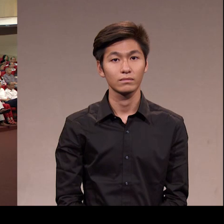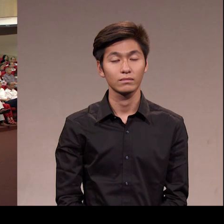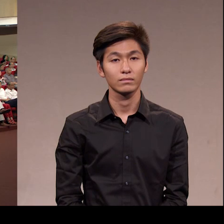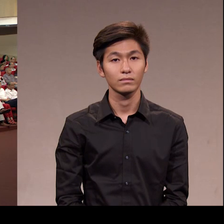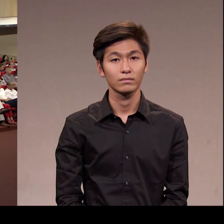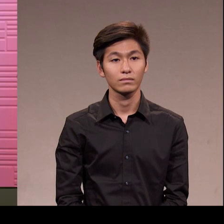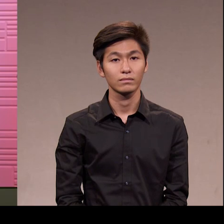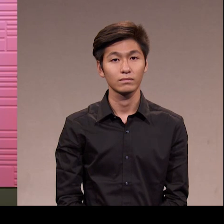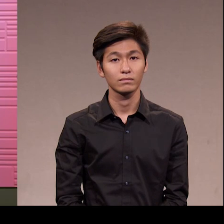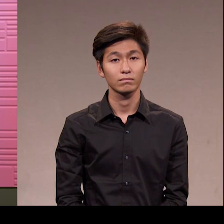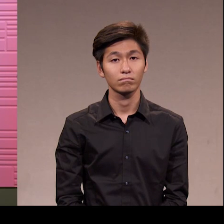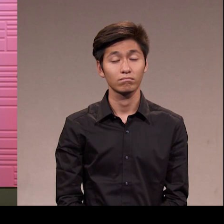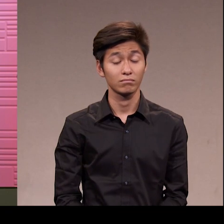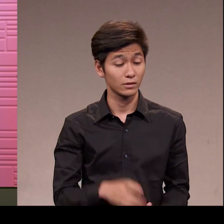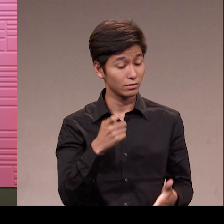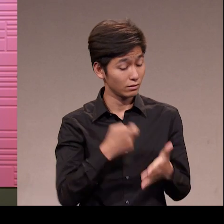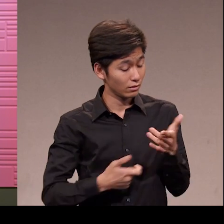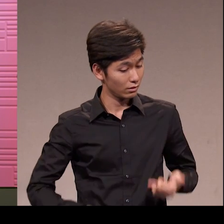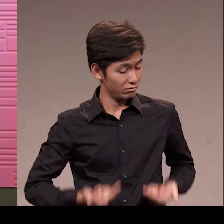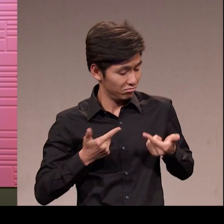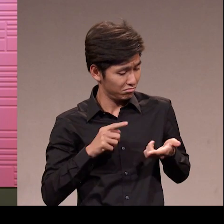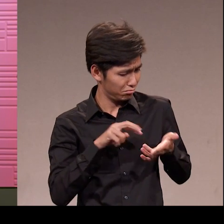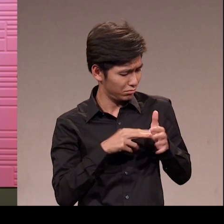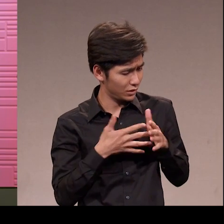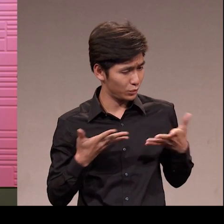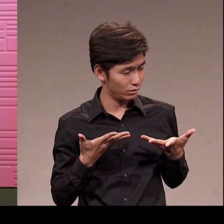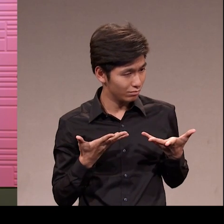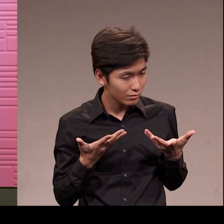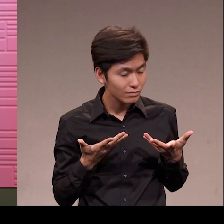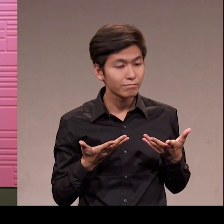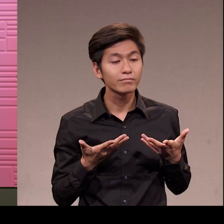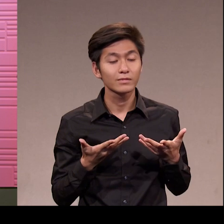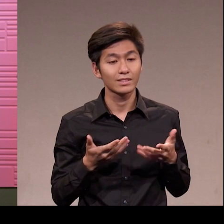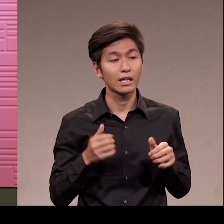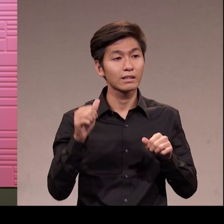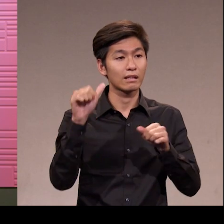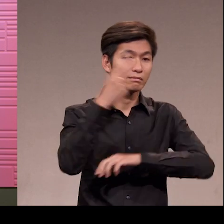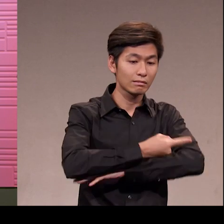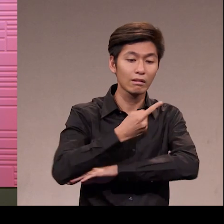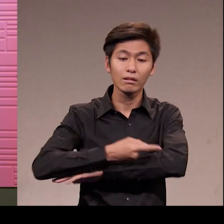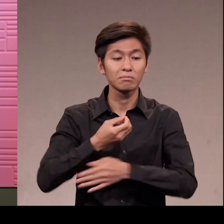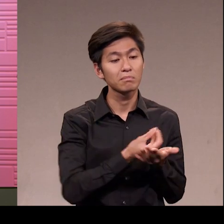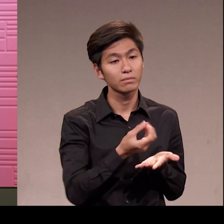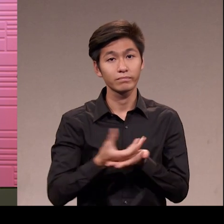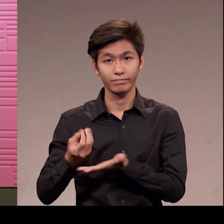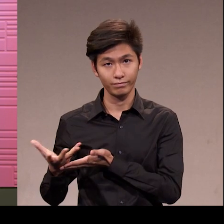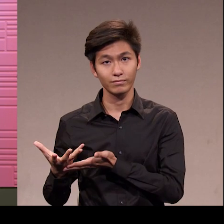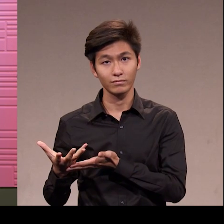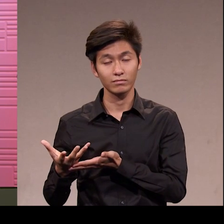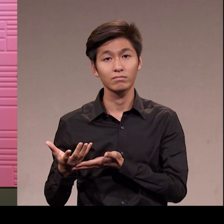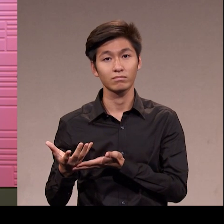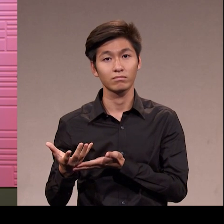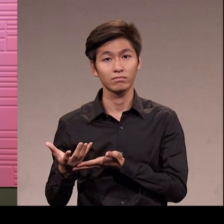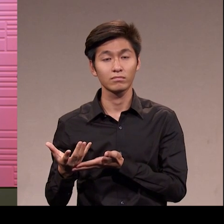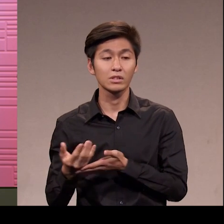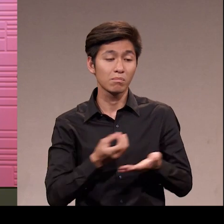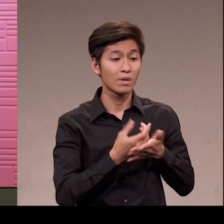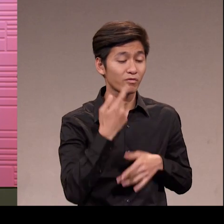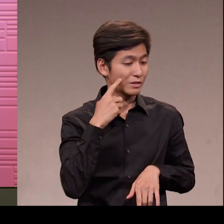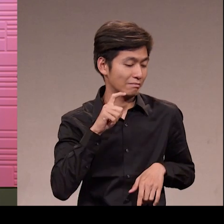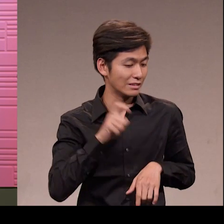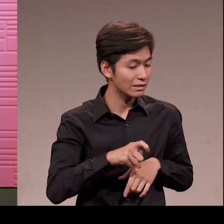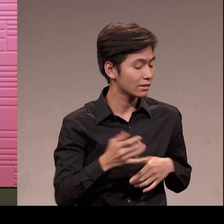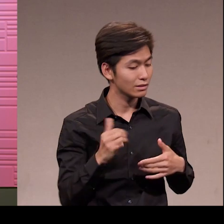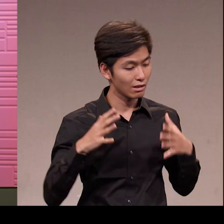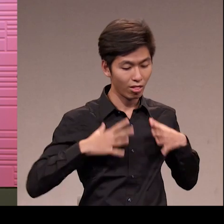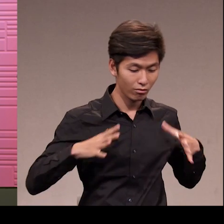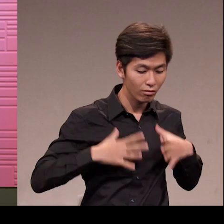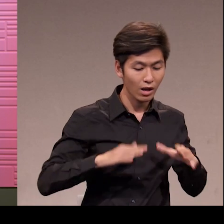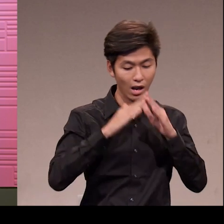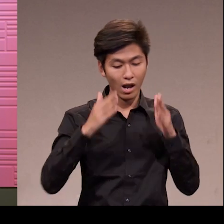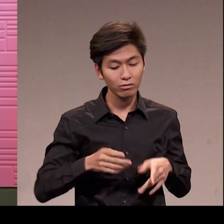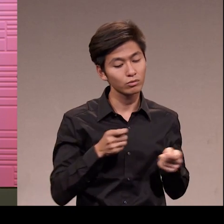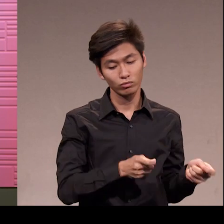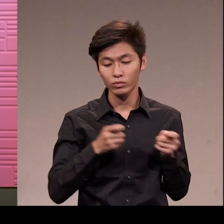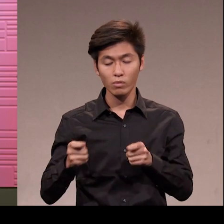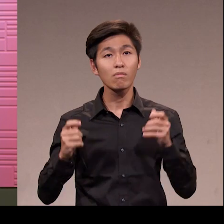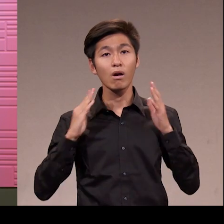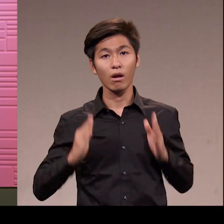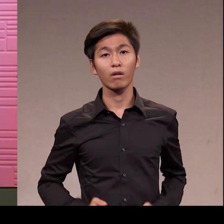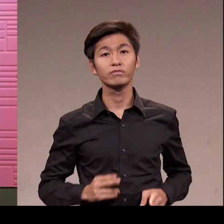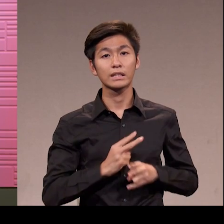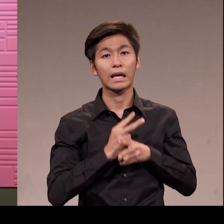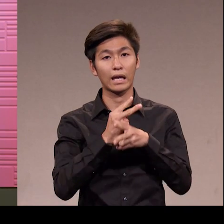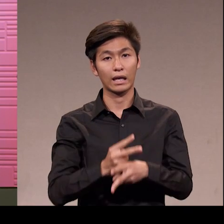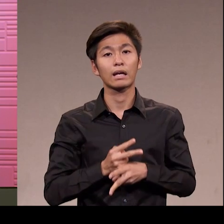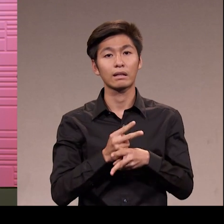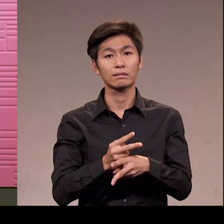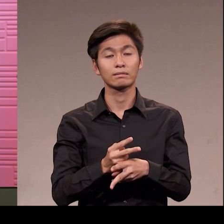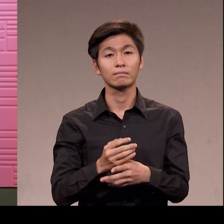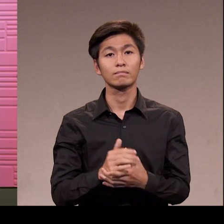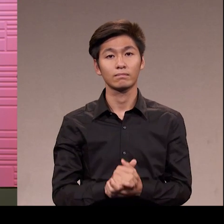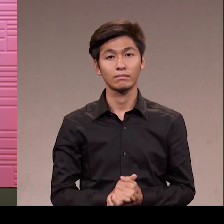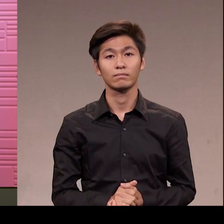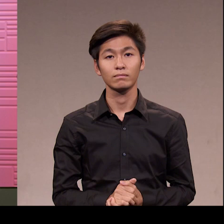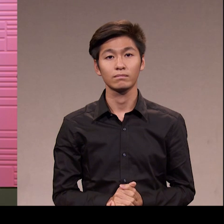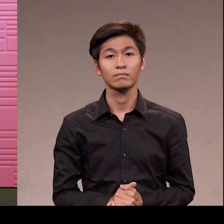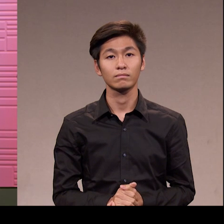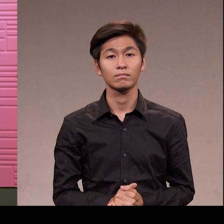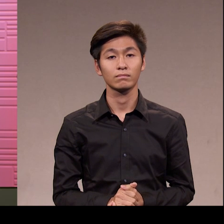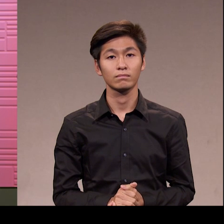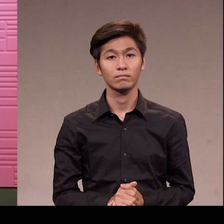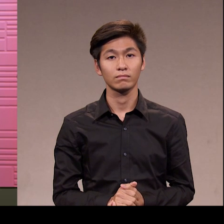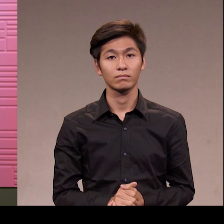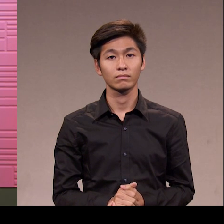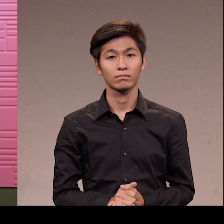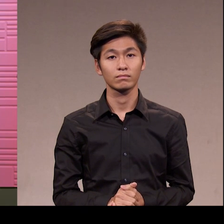What is the cost of living? It includes our daily expenses, and what we spend on the essentials such as clothing, food, housing, transport, and health care.